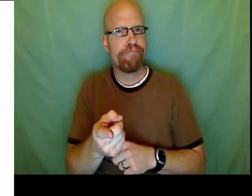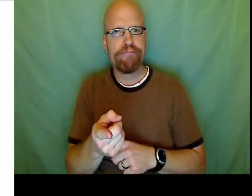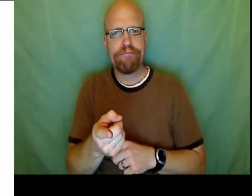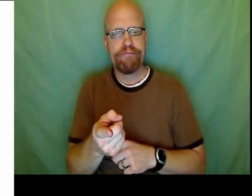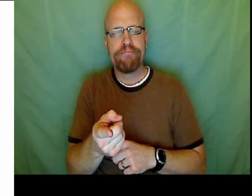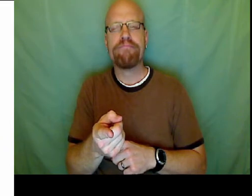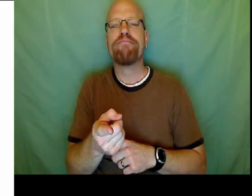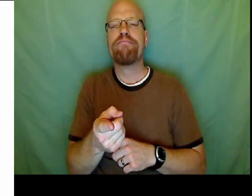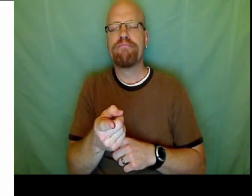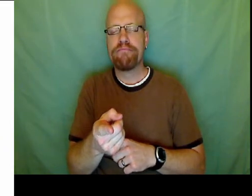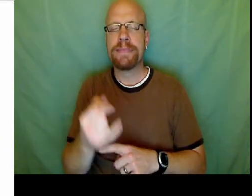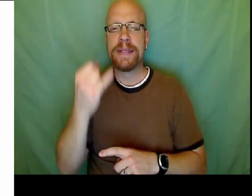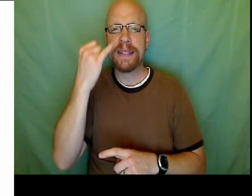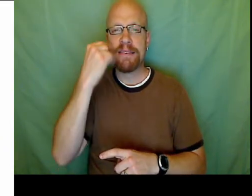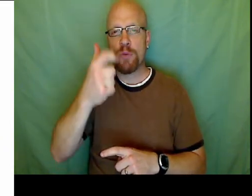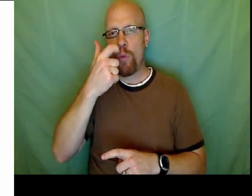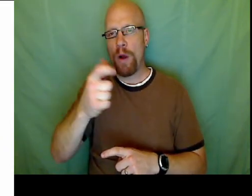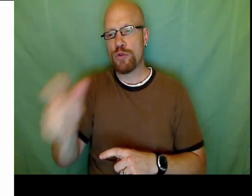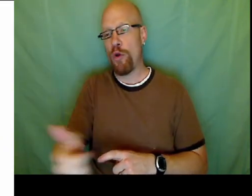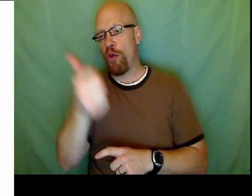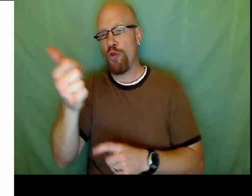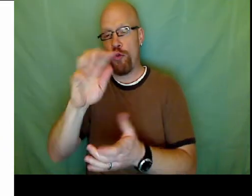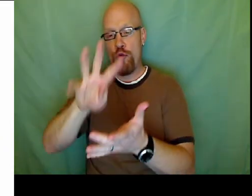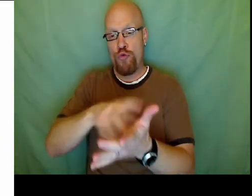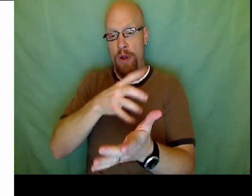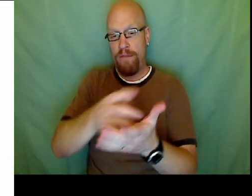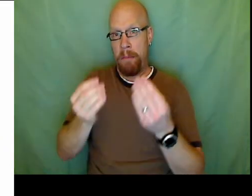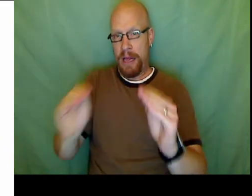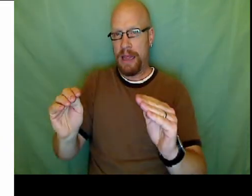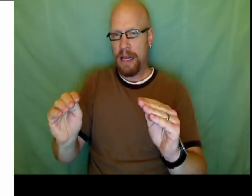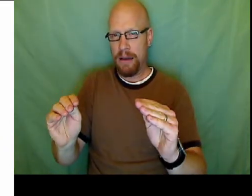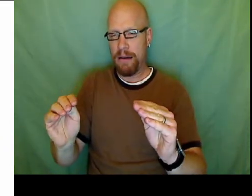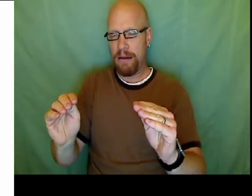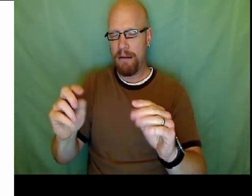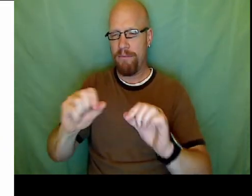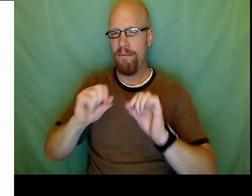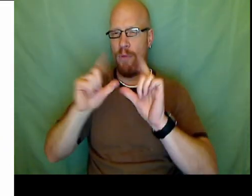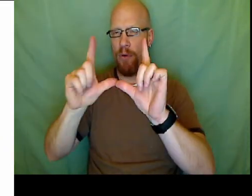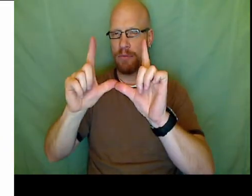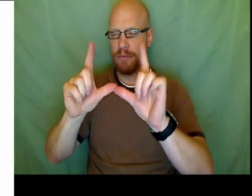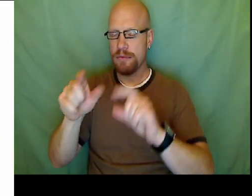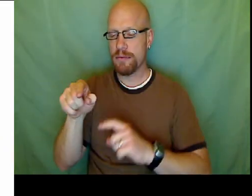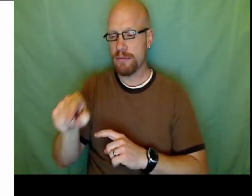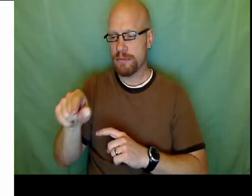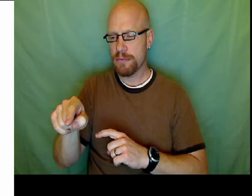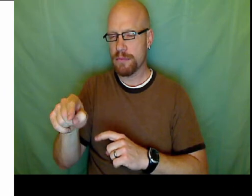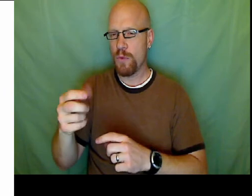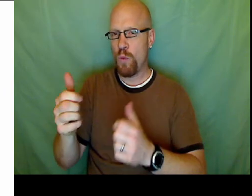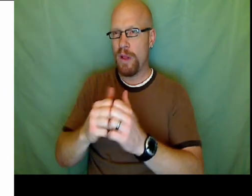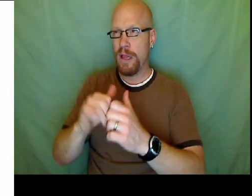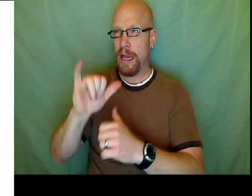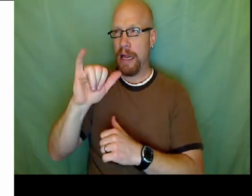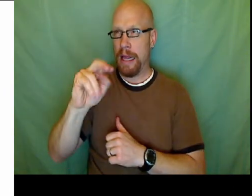This system doesn't have a single answer. If you see my other vlog with the graphing method,